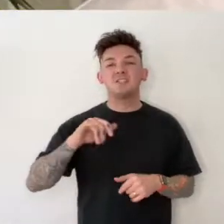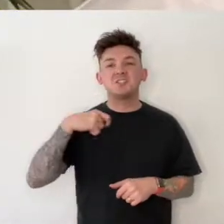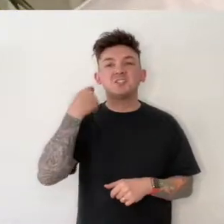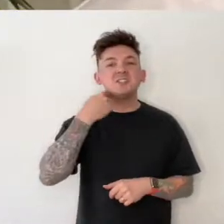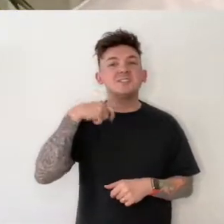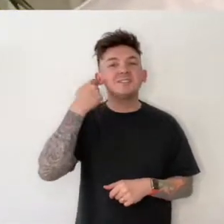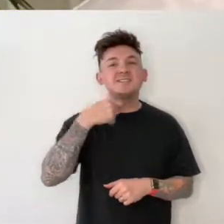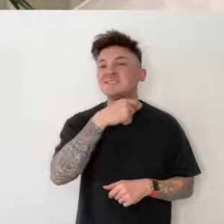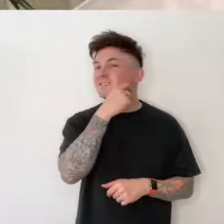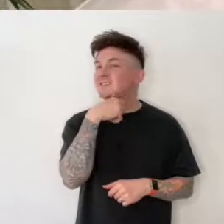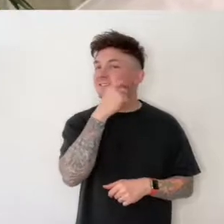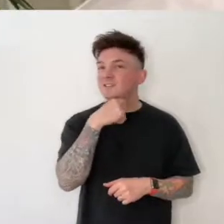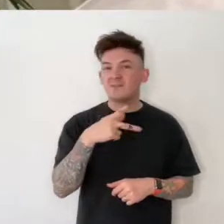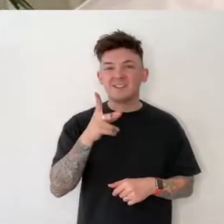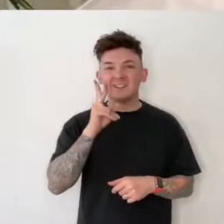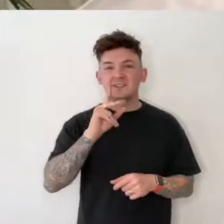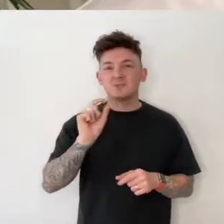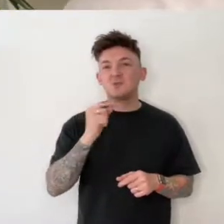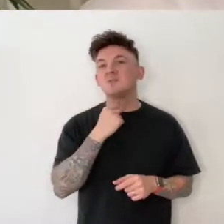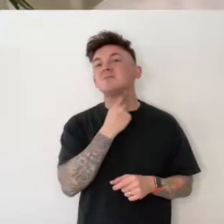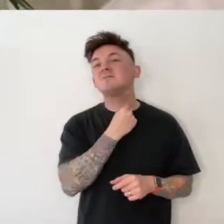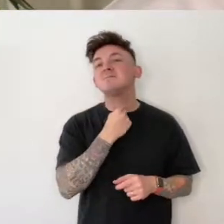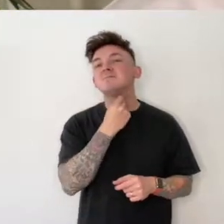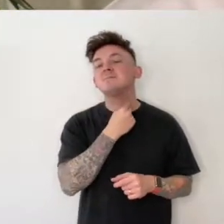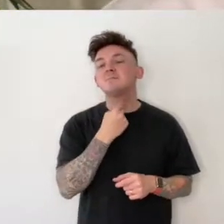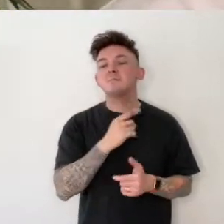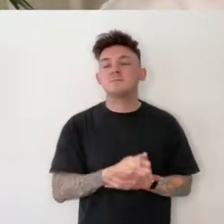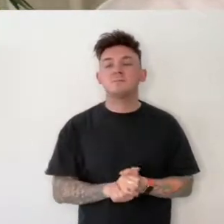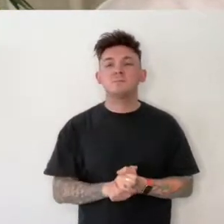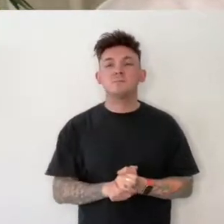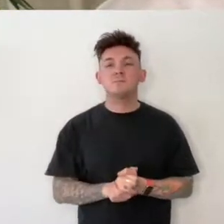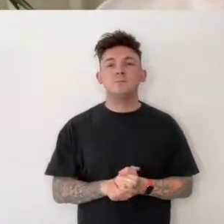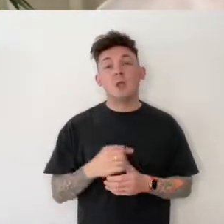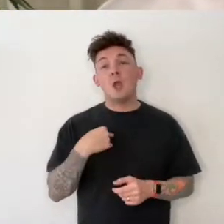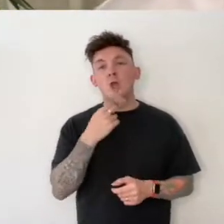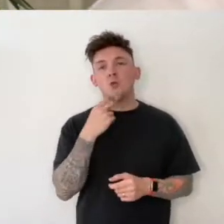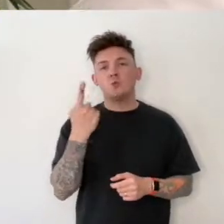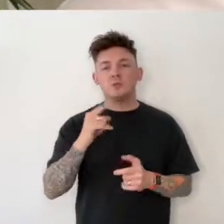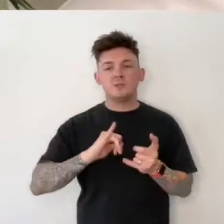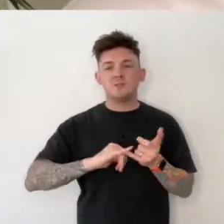still see it a little bit. i'm going to use one from sephora which is a mattifying one